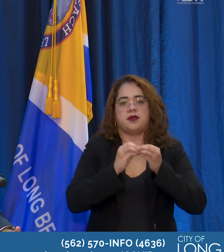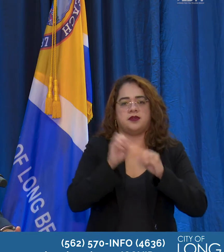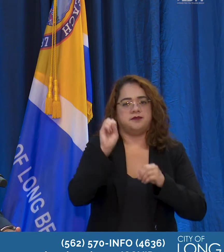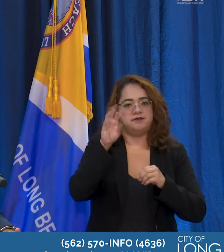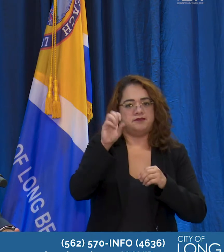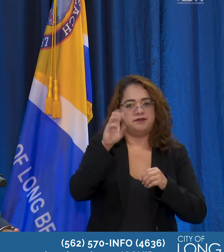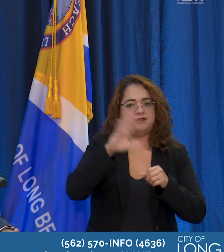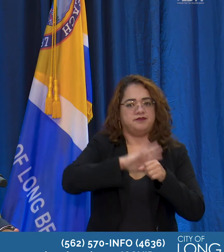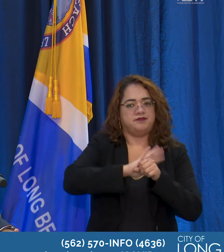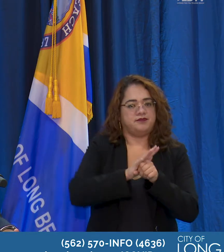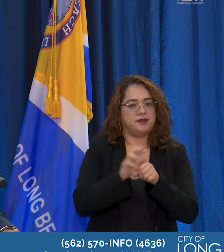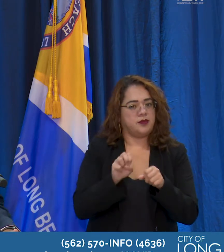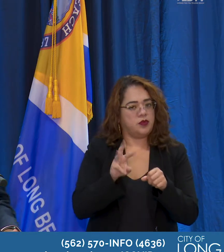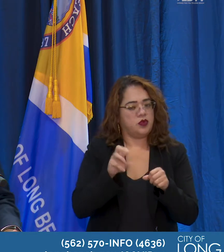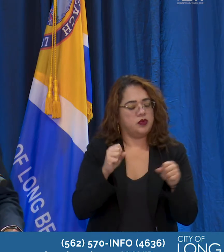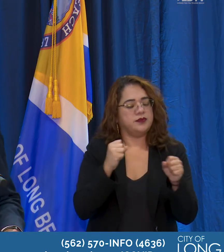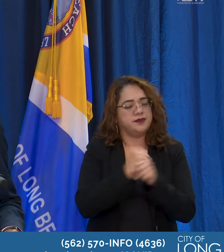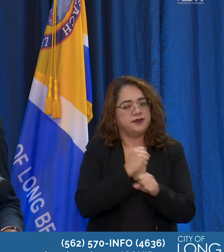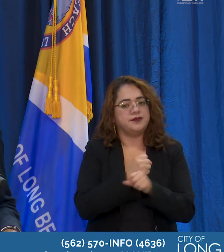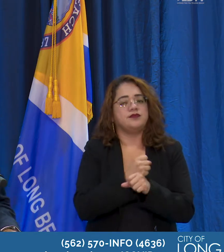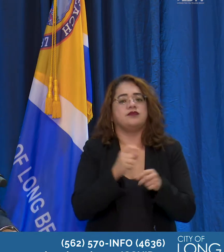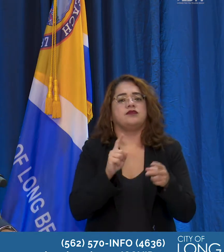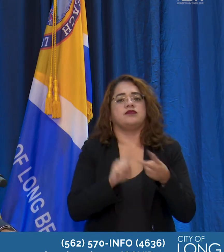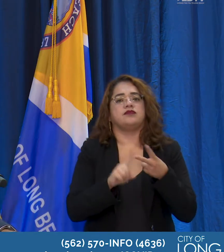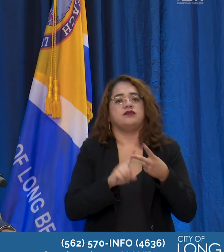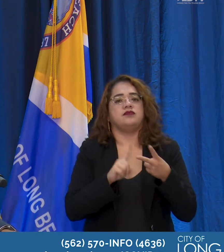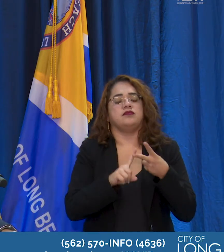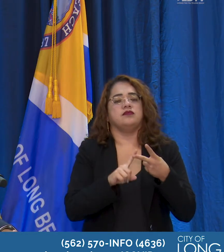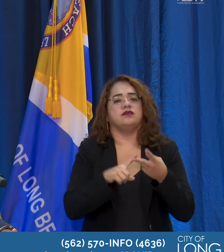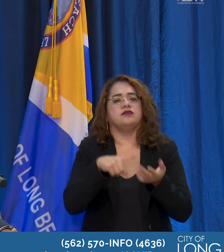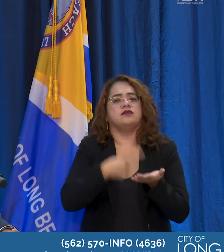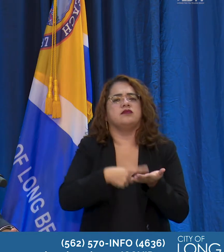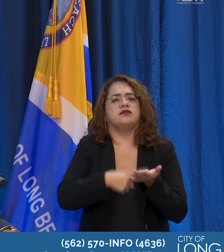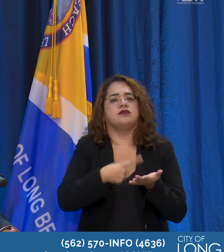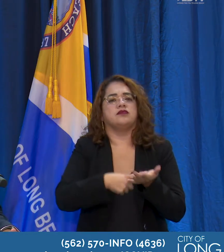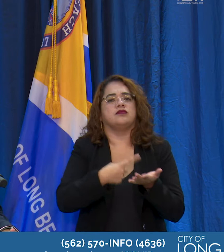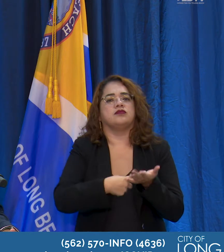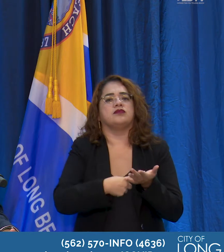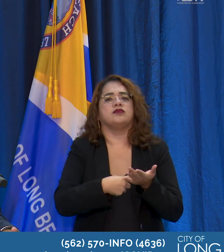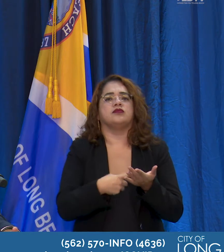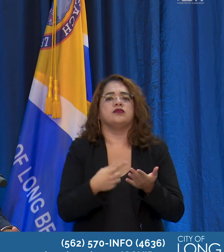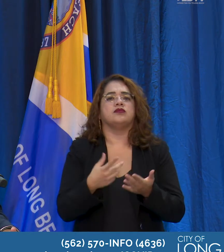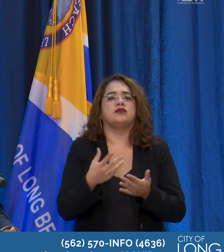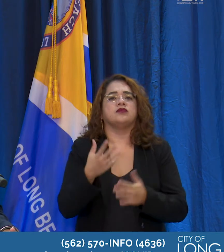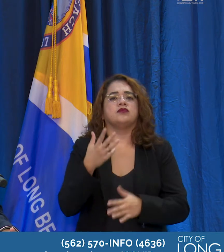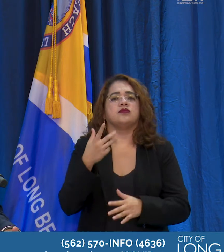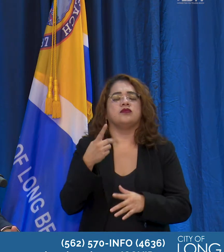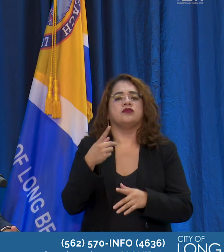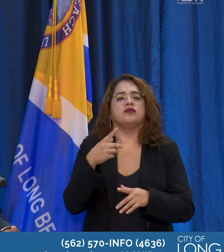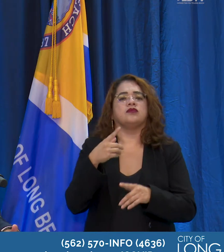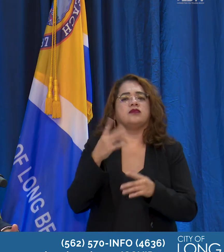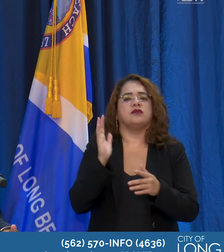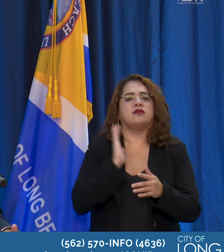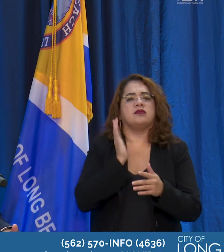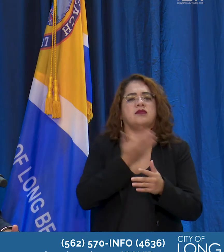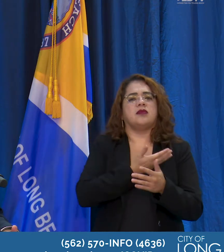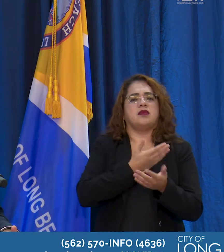data to go over. And I also want to talk about some kind of what, where we're at as it relates to our restaurants and our